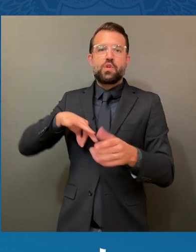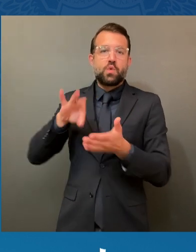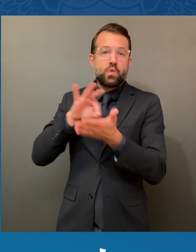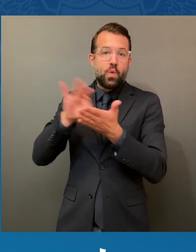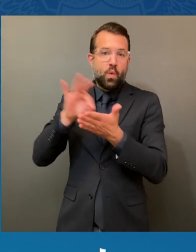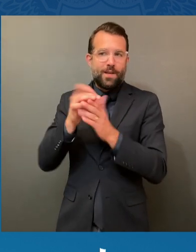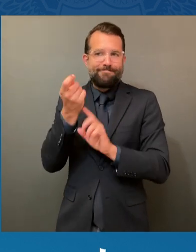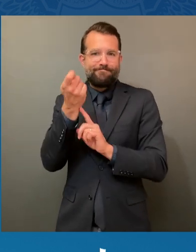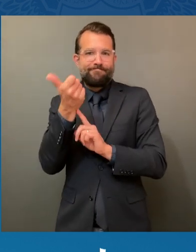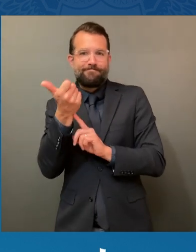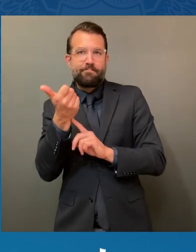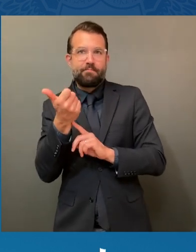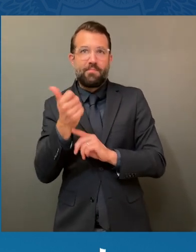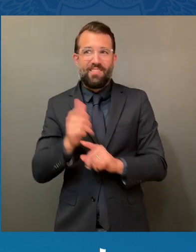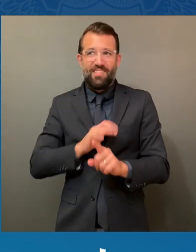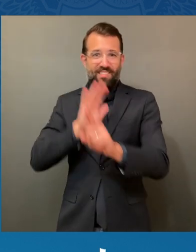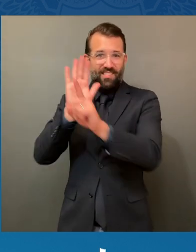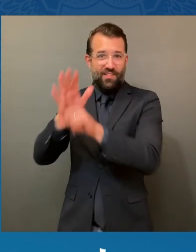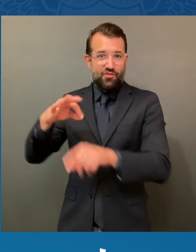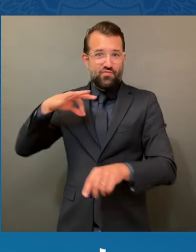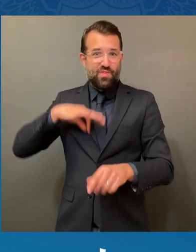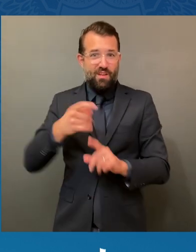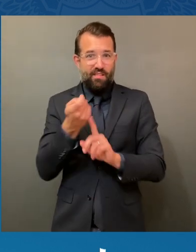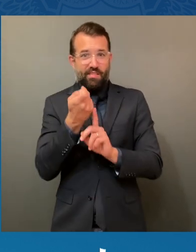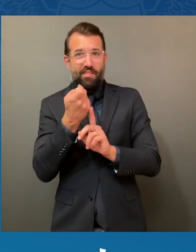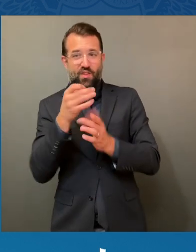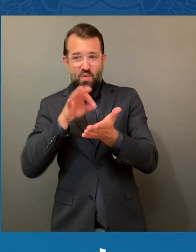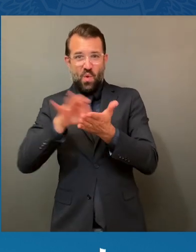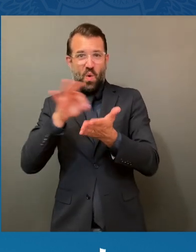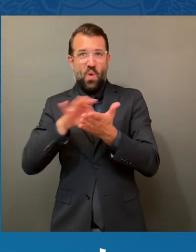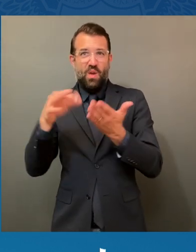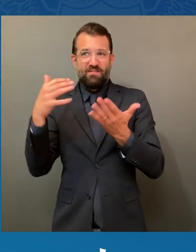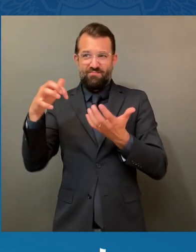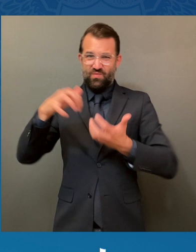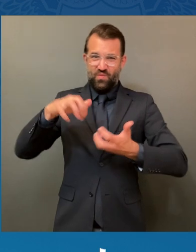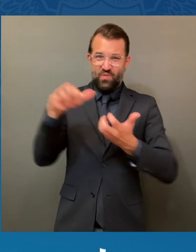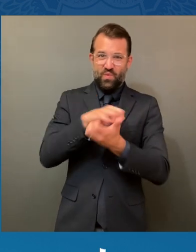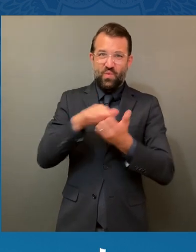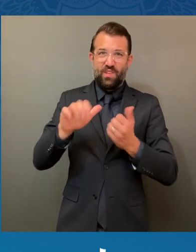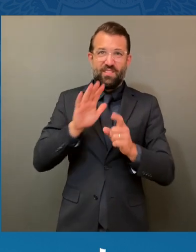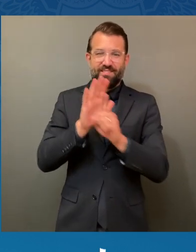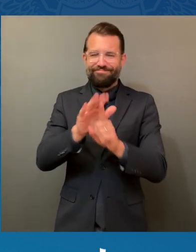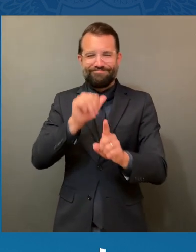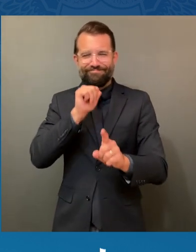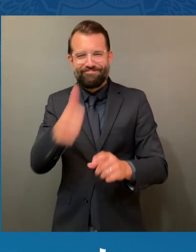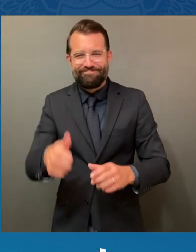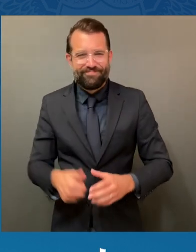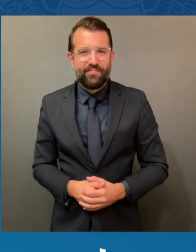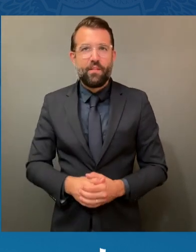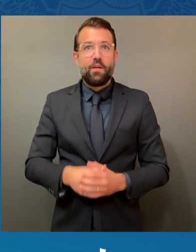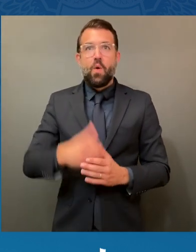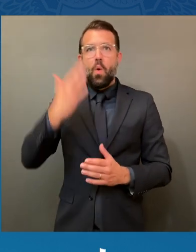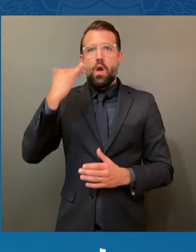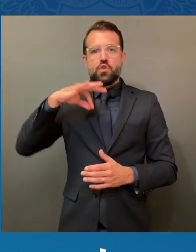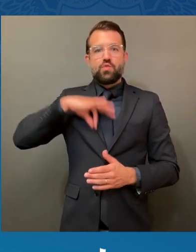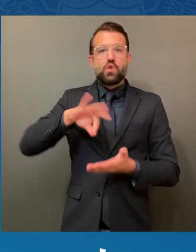their credit score damaged -- so much of their credit score determines their economic health and wellbeing,